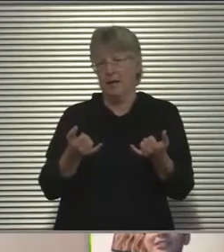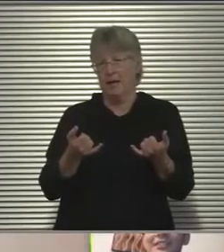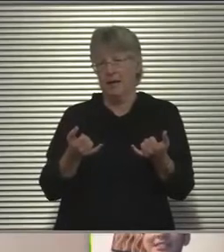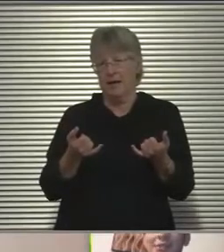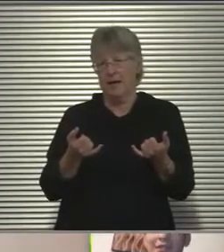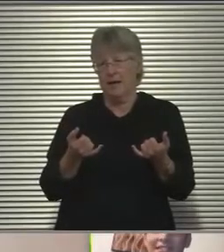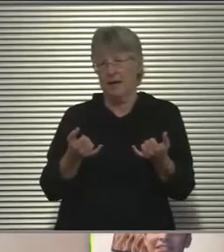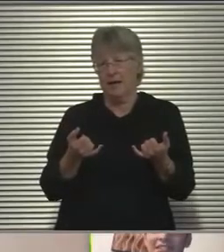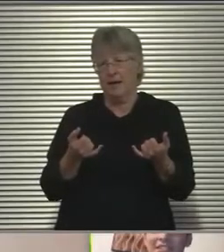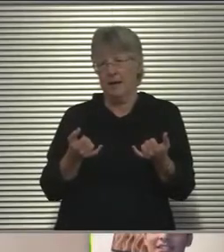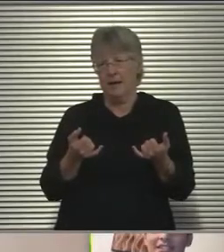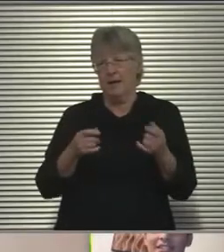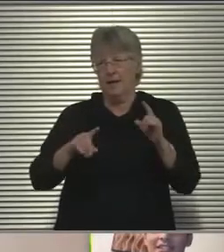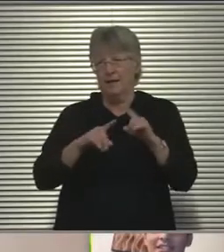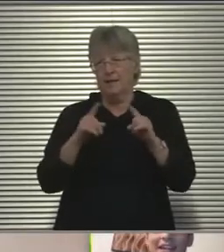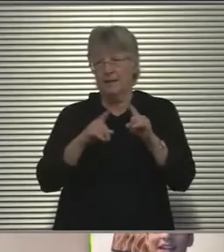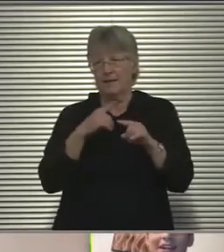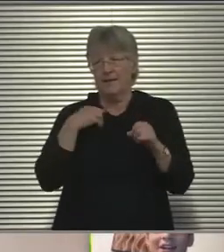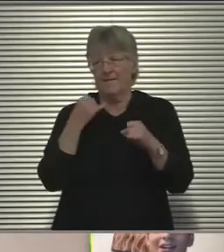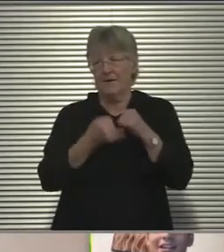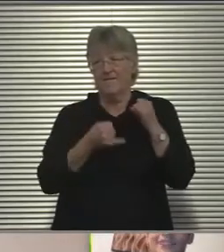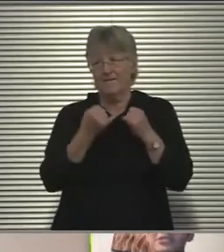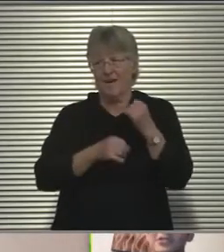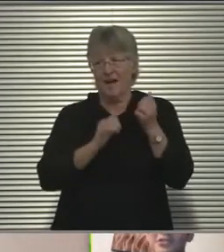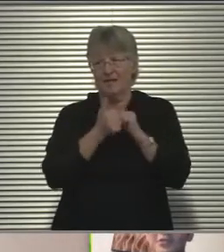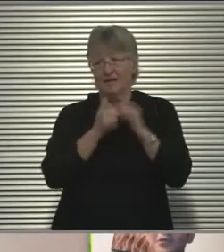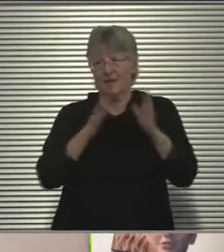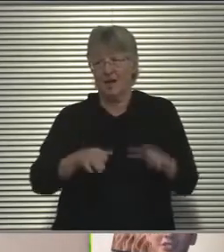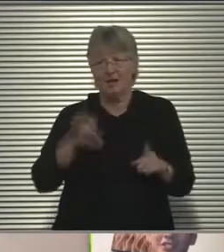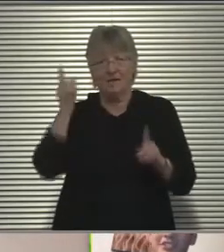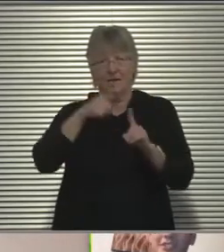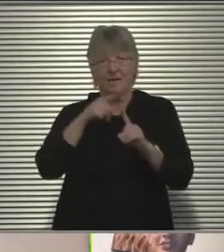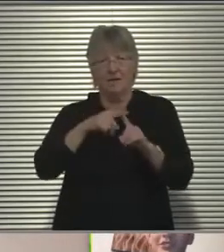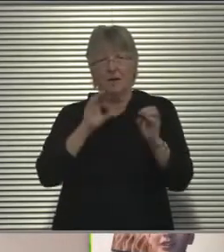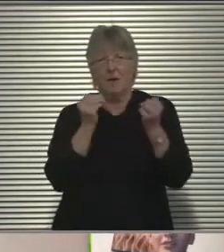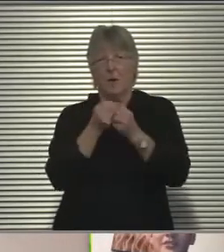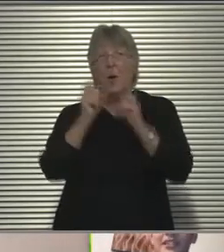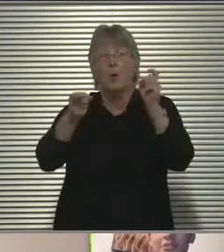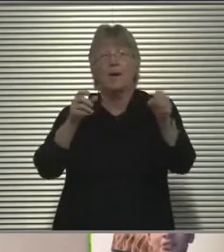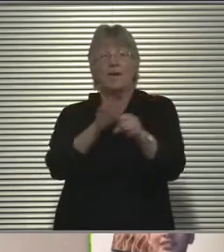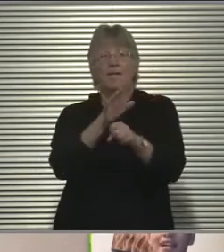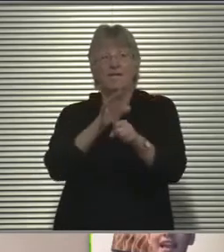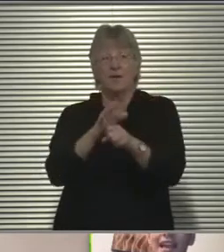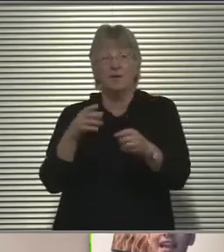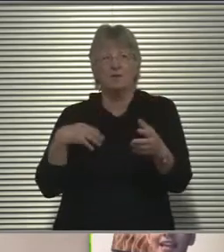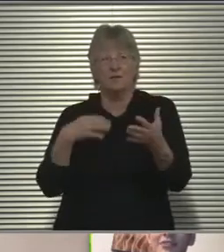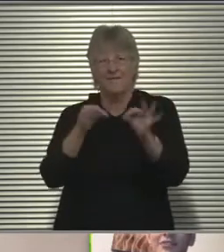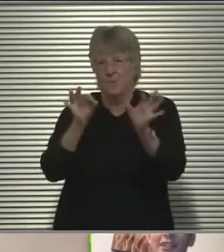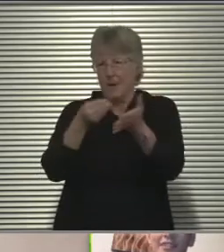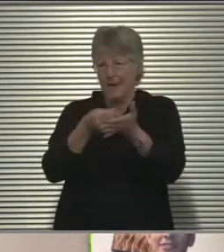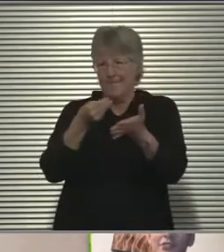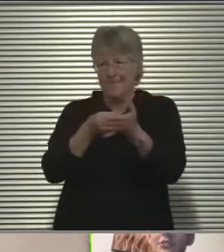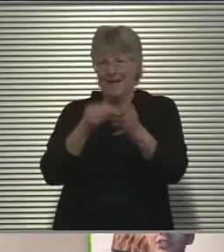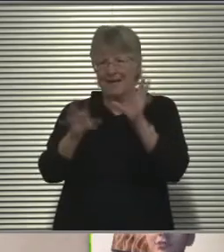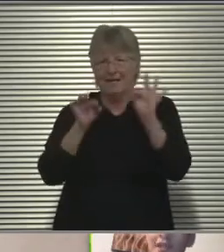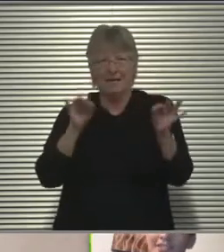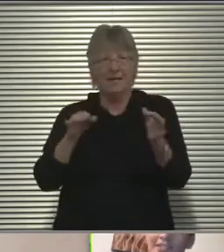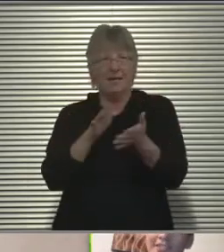And Posse is this organization that gives you a full tuition to select schools, and I was a finalist to UW Madison.